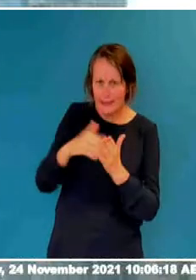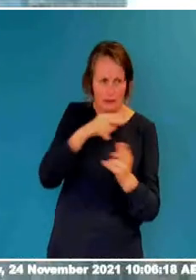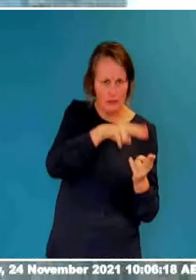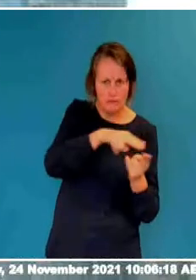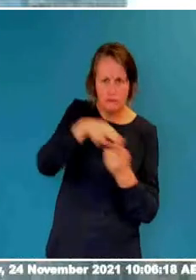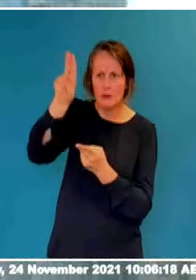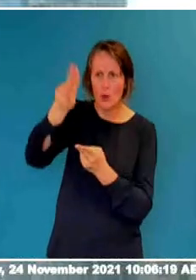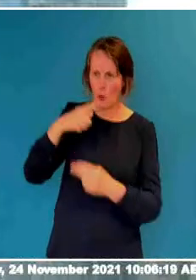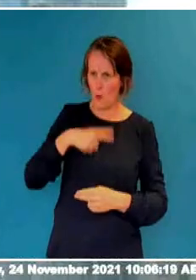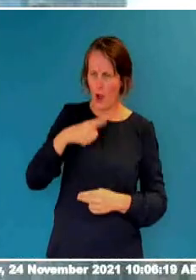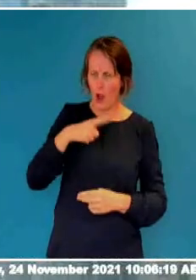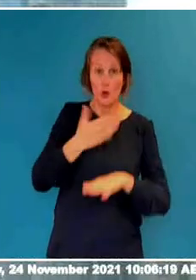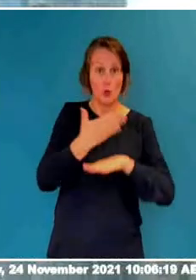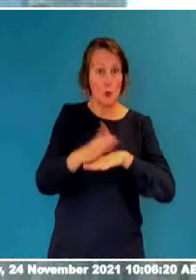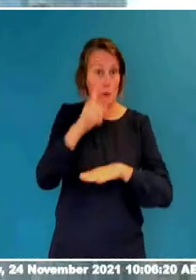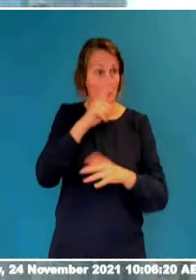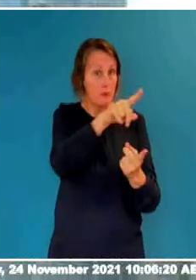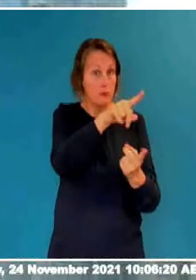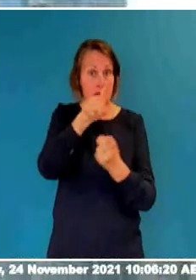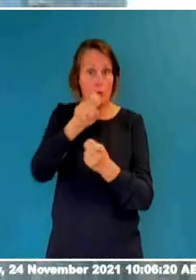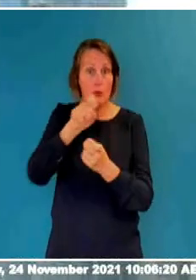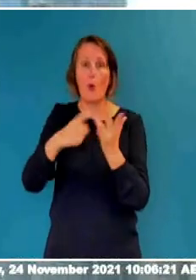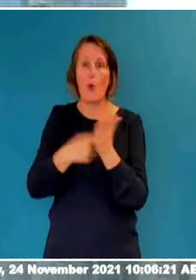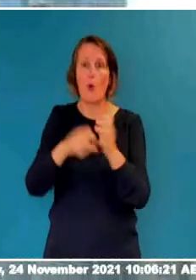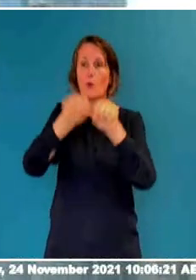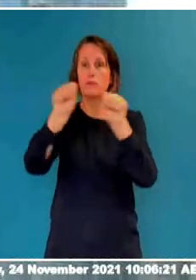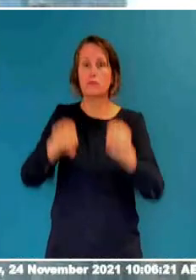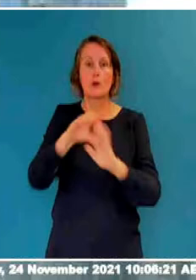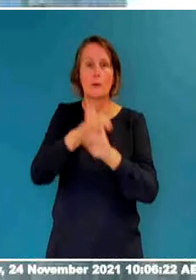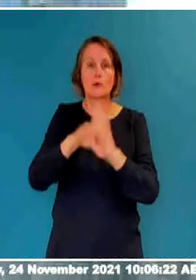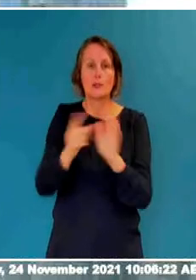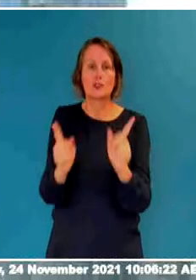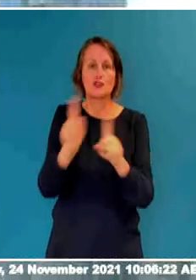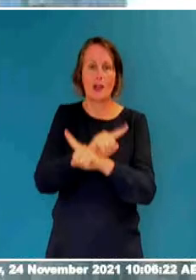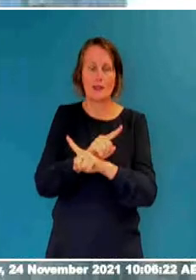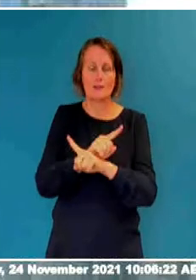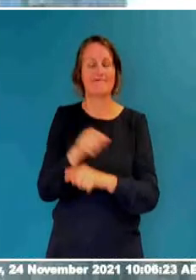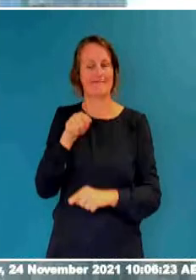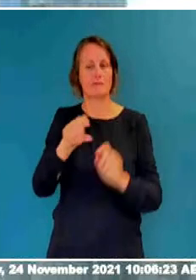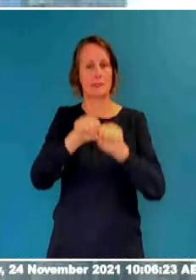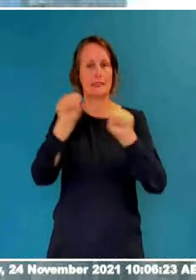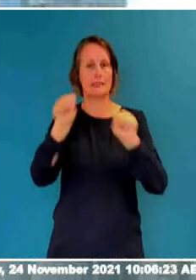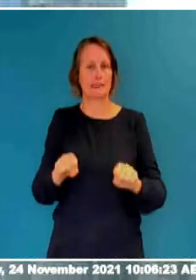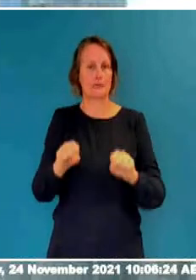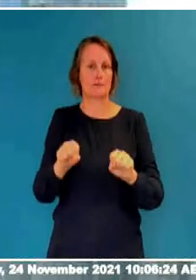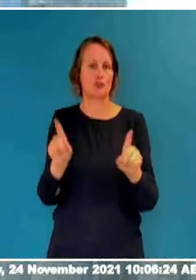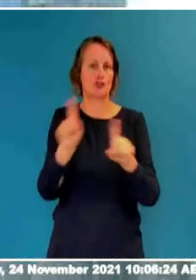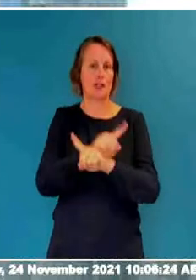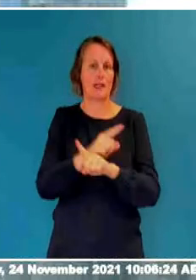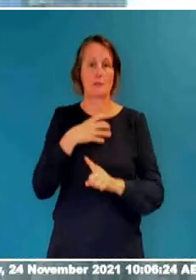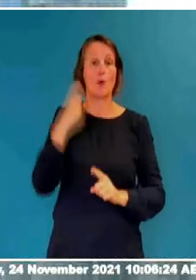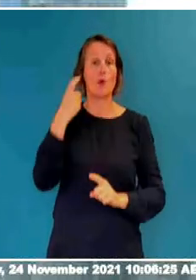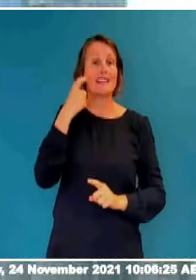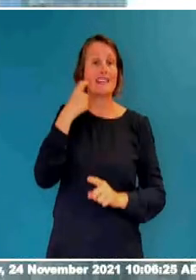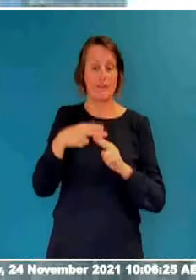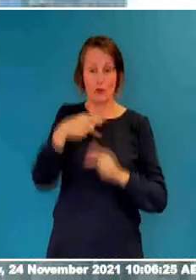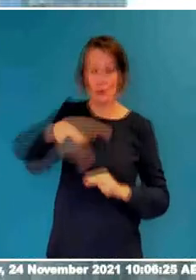We also launched the Workday system in June, and since that time it's much easier for employees to self identify if they choose to.